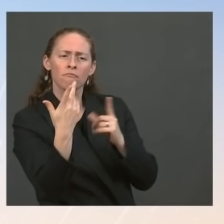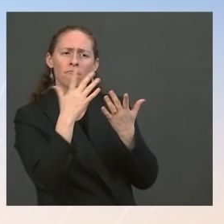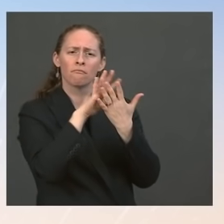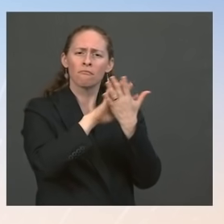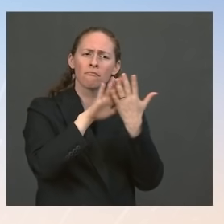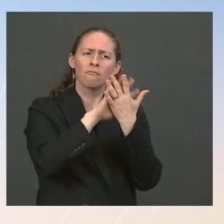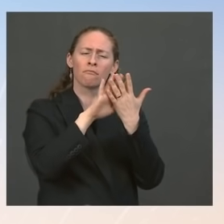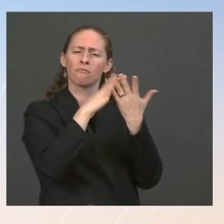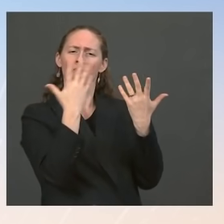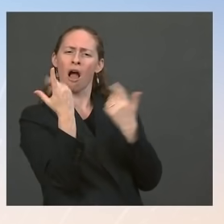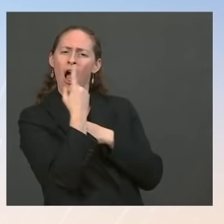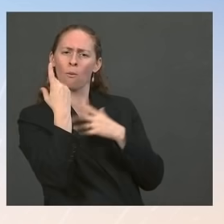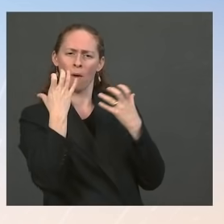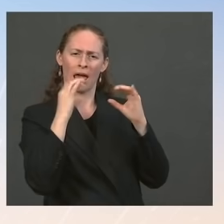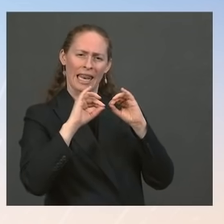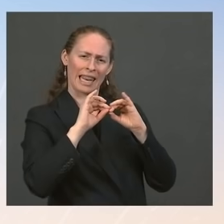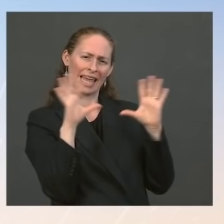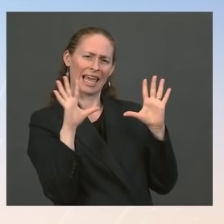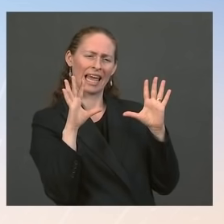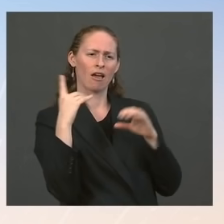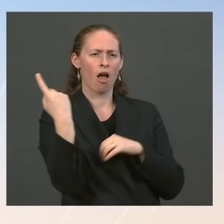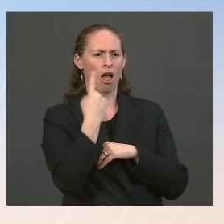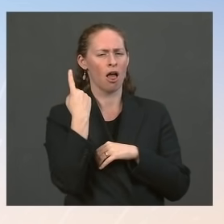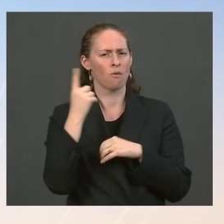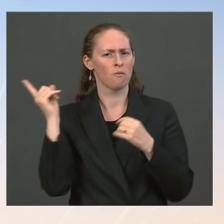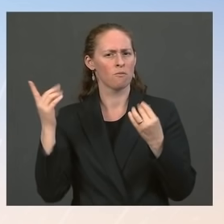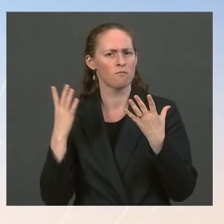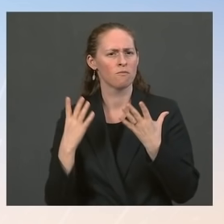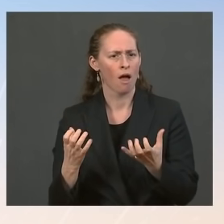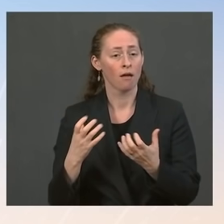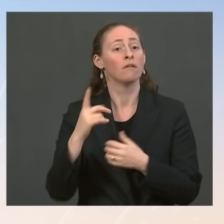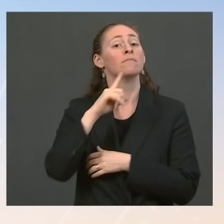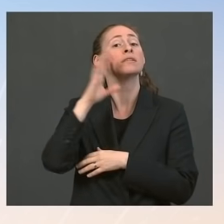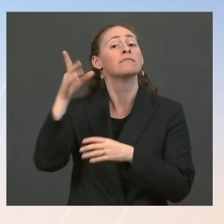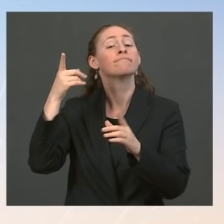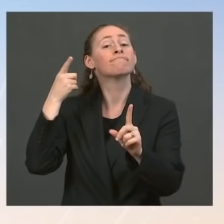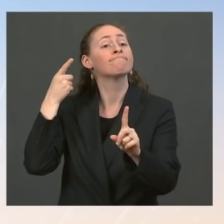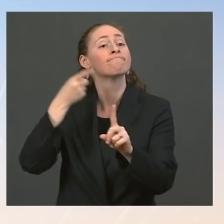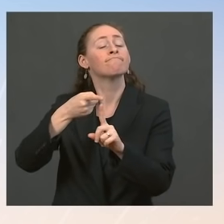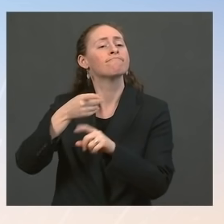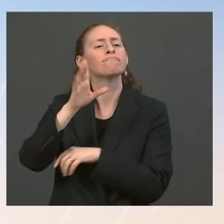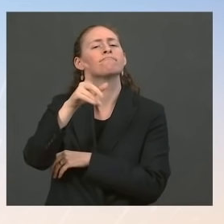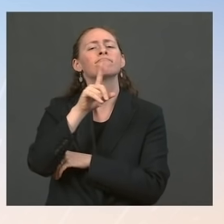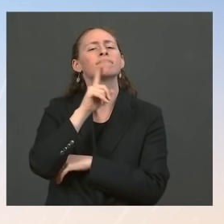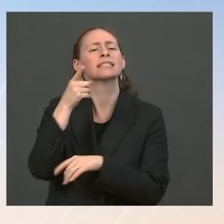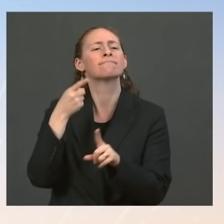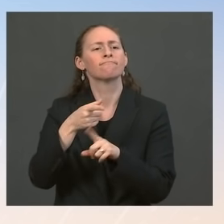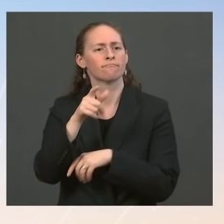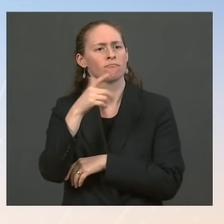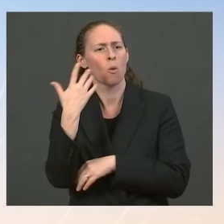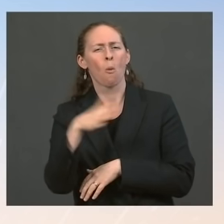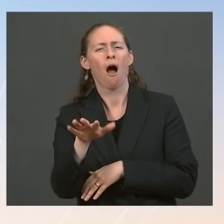It was also clear -- and clear to him -- that that would not be a longstanding recommendation, that there would need to be an escalation,